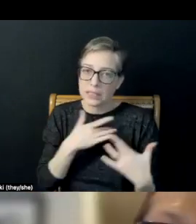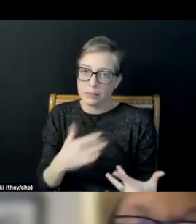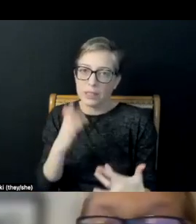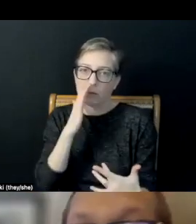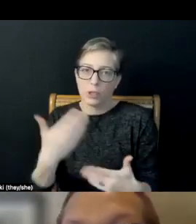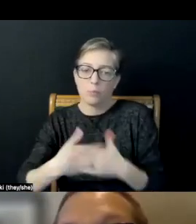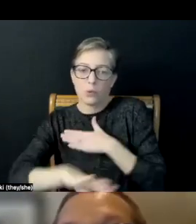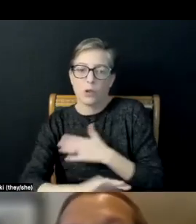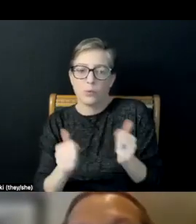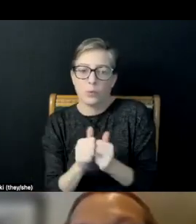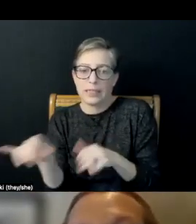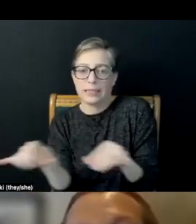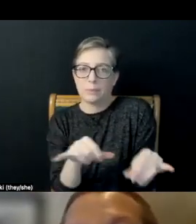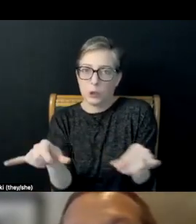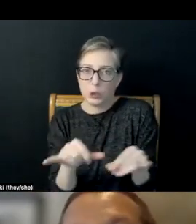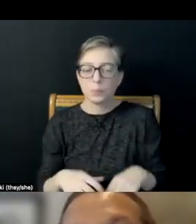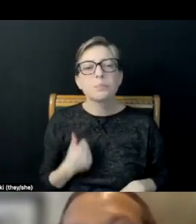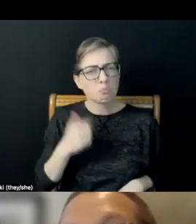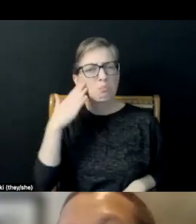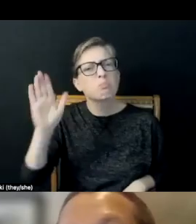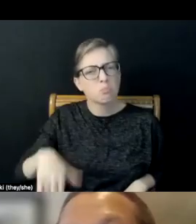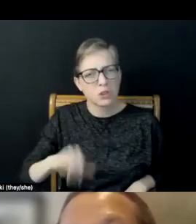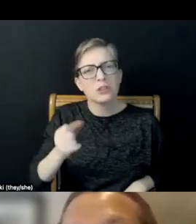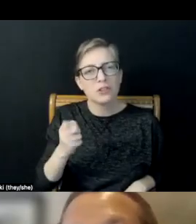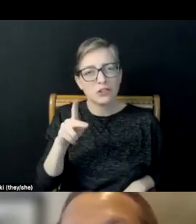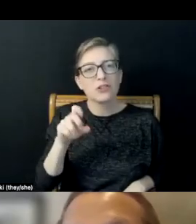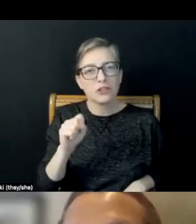We knew that Jackson was going to be a little person right away.